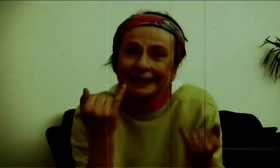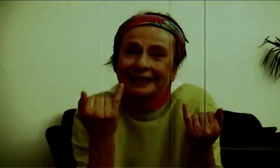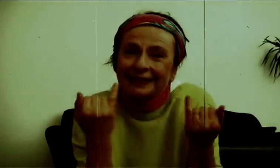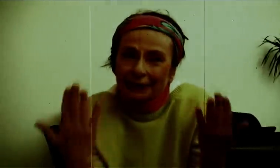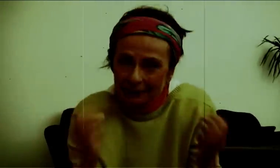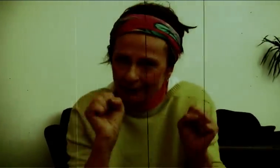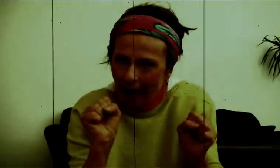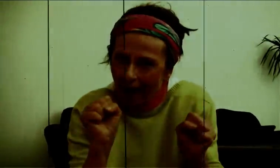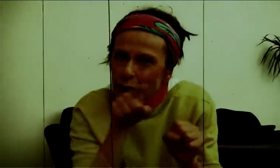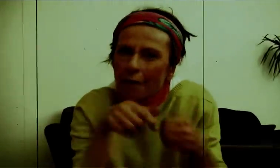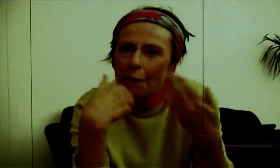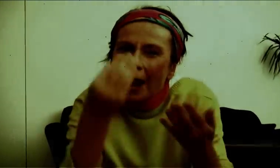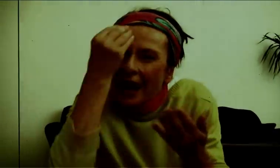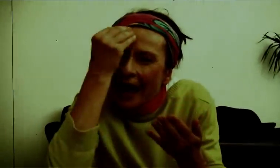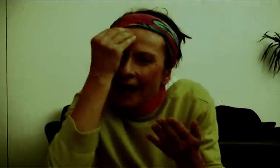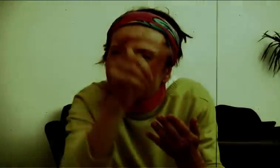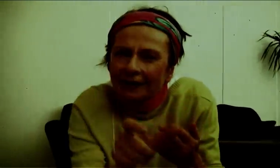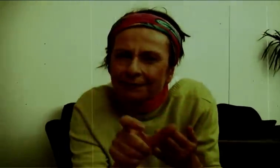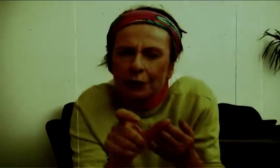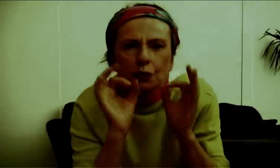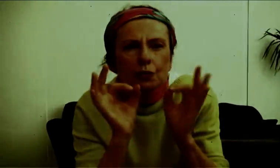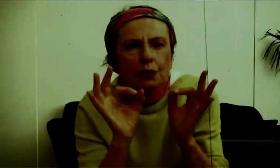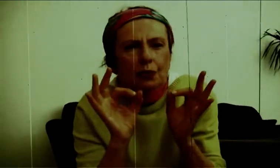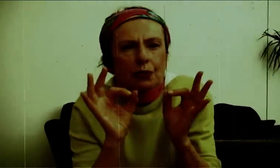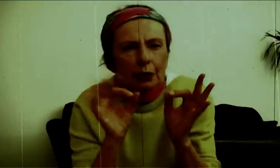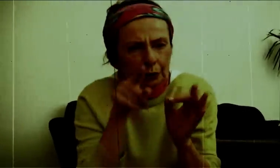Today you will learn how you